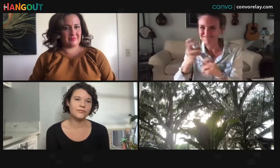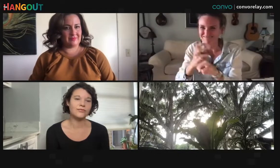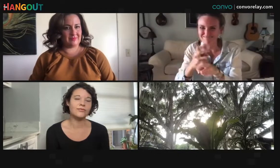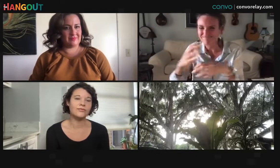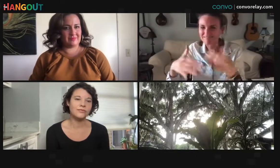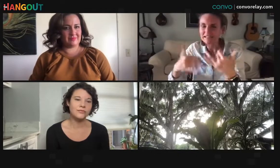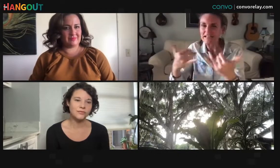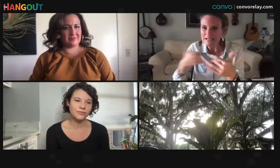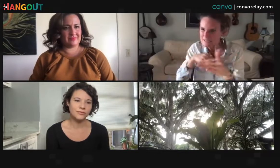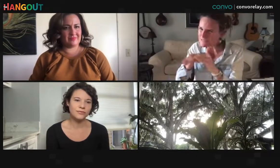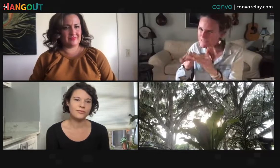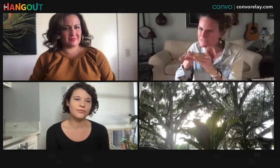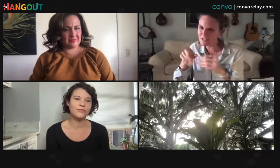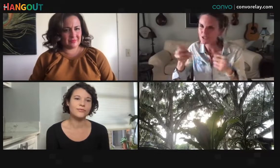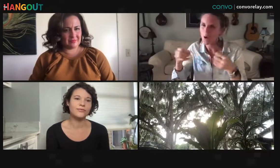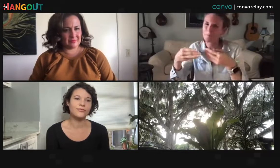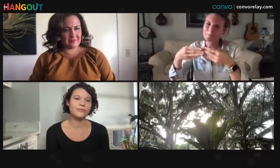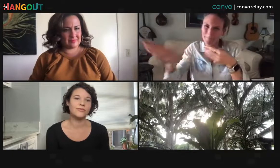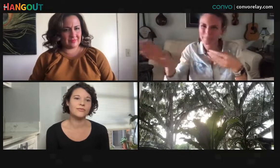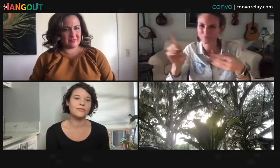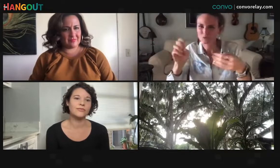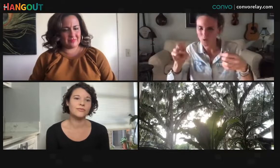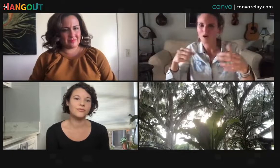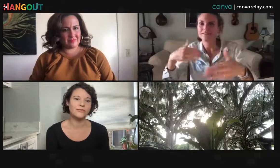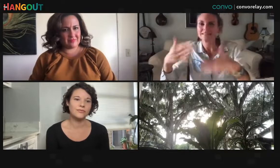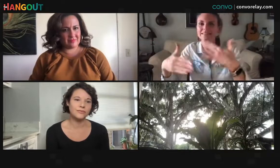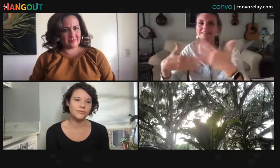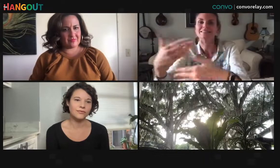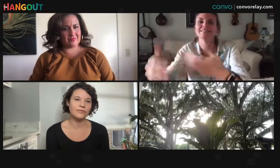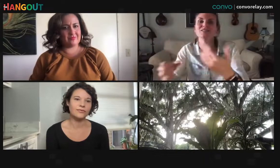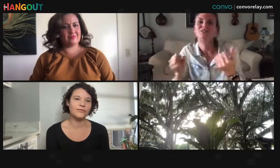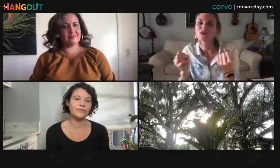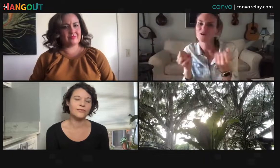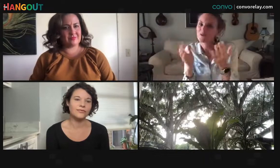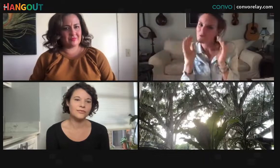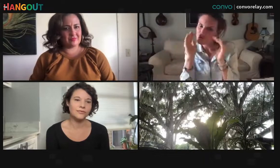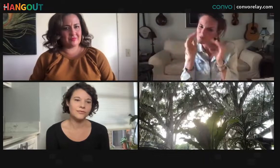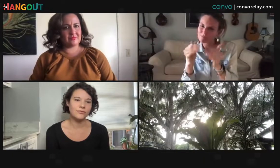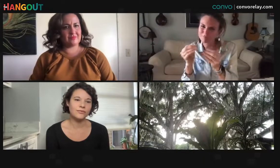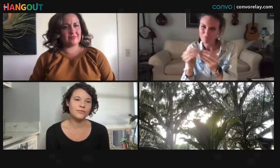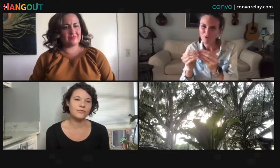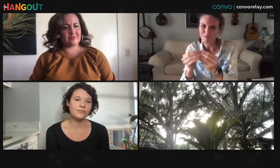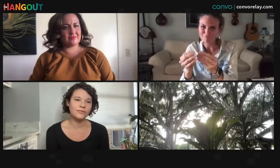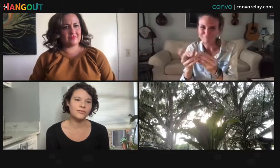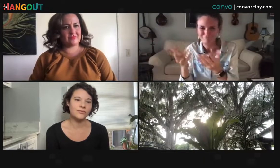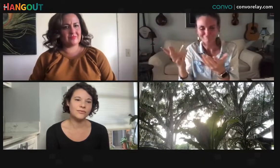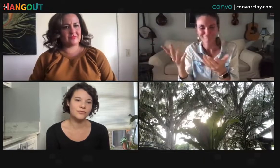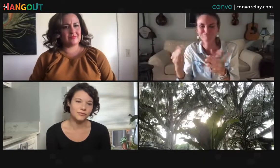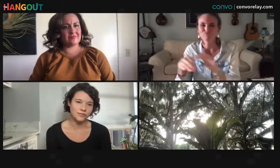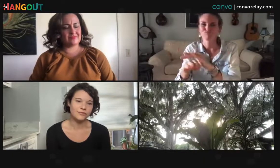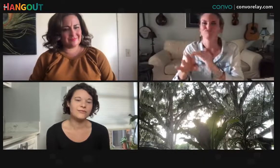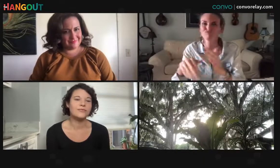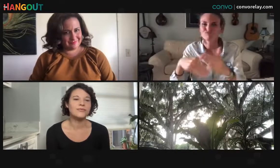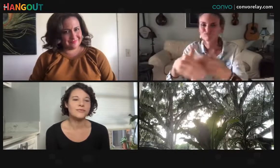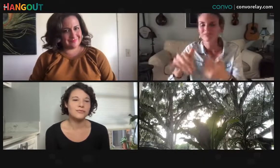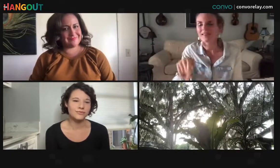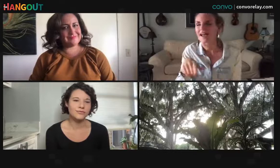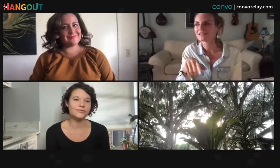it but at the time when i was going through it it wasn't accessible so i'm glad that the door has been opened and it's a lot